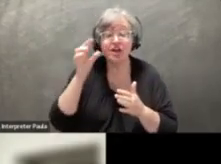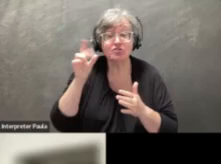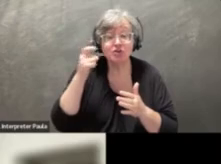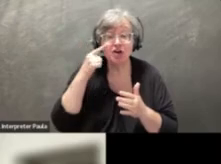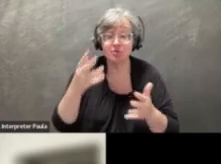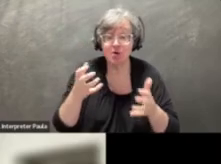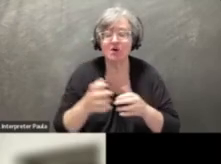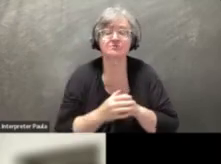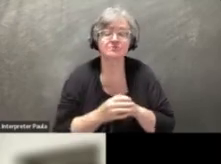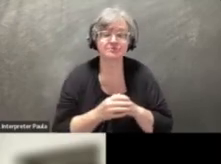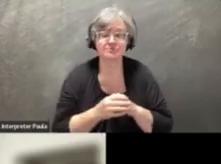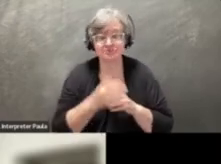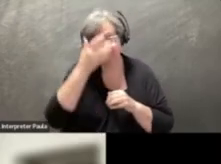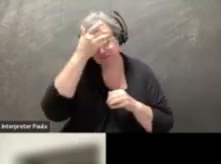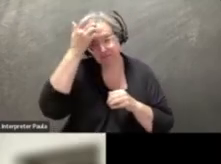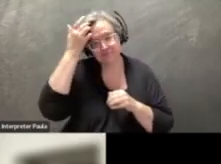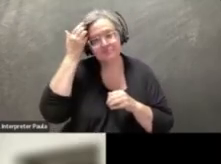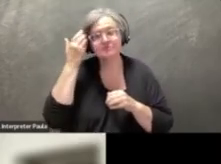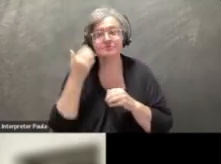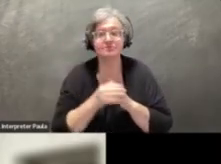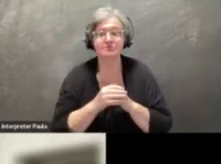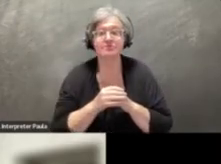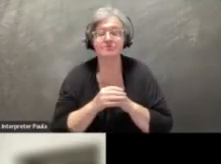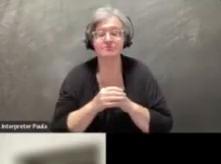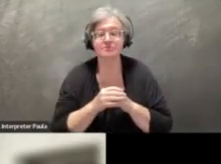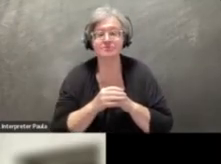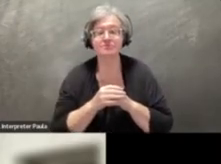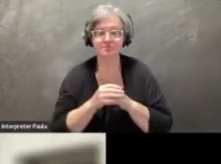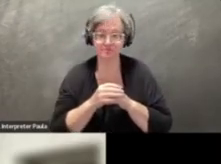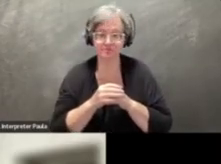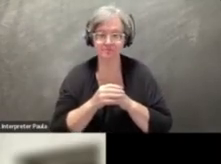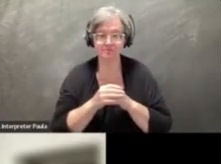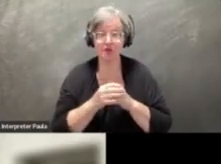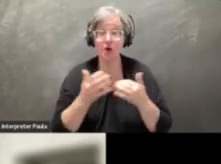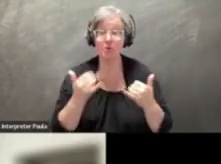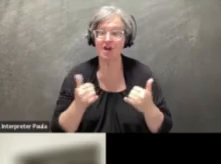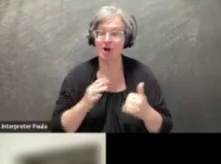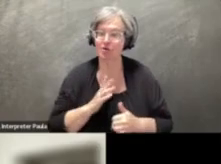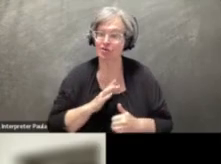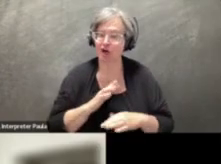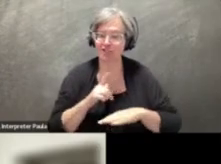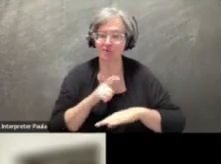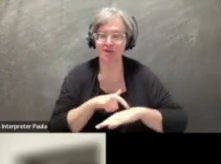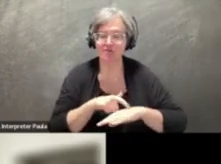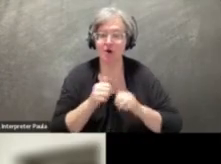this happen? And we are actually in a very awesome time right now with state and federal